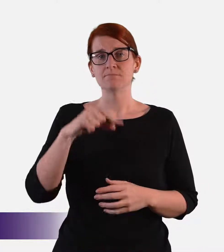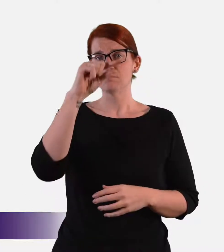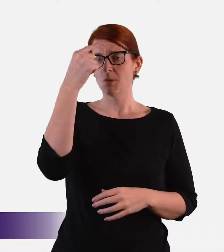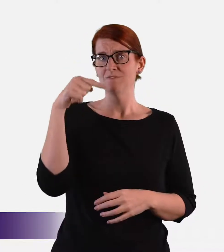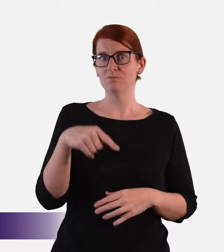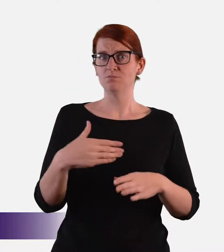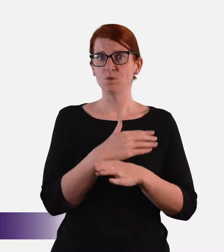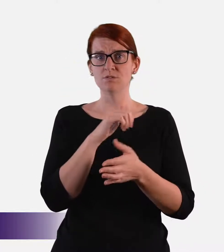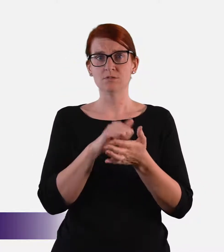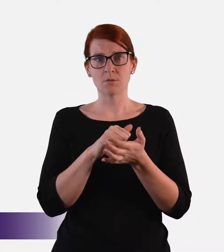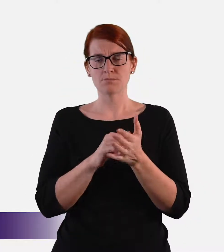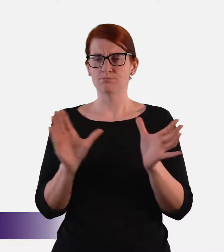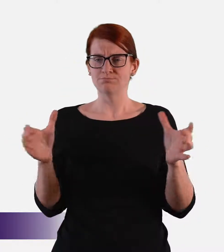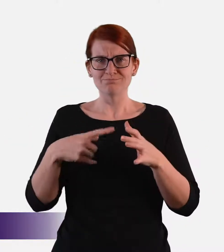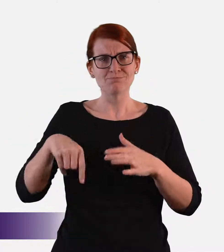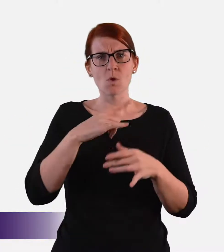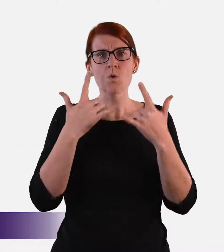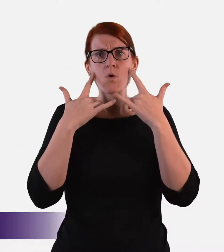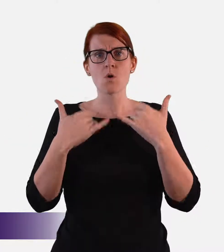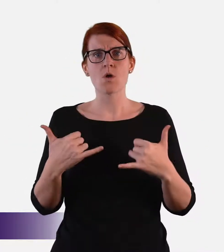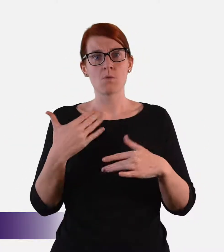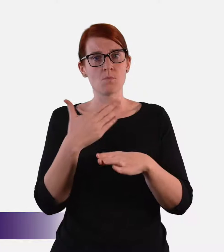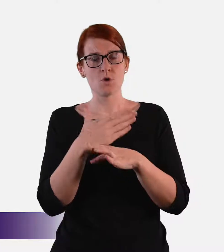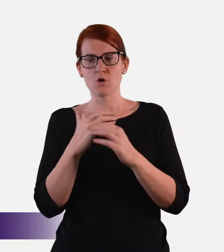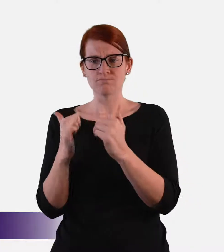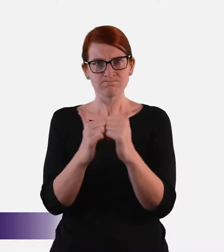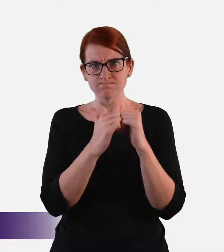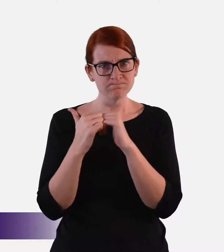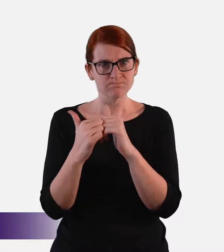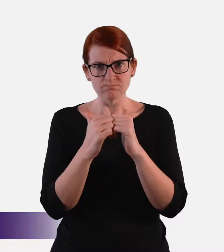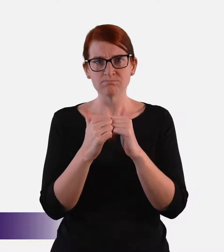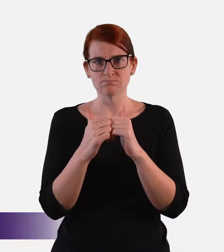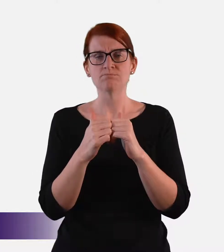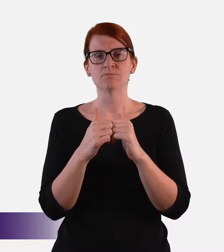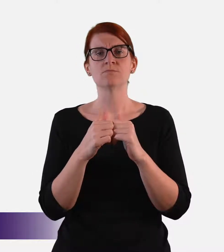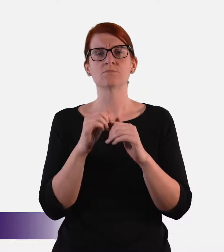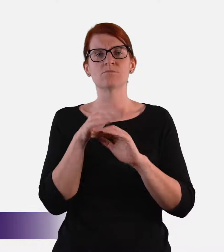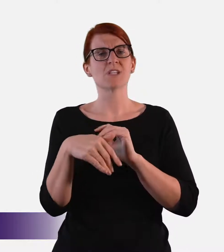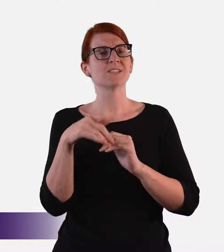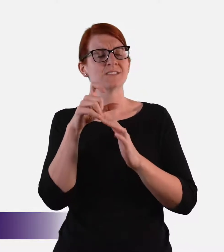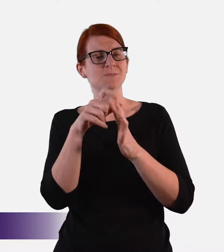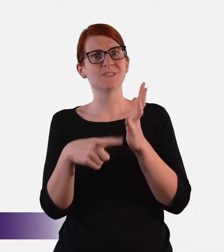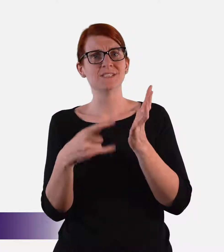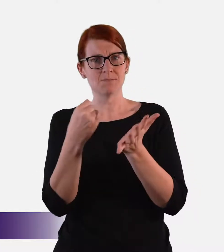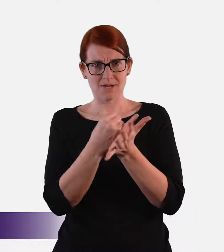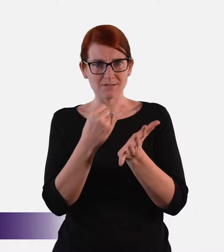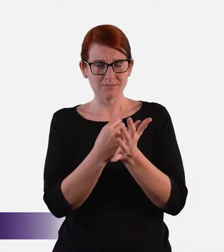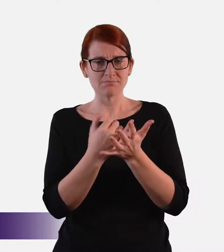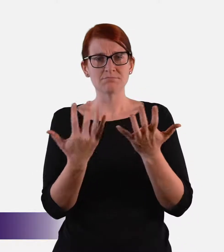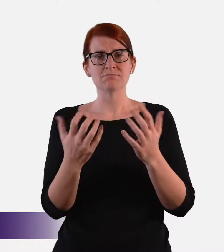The purpose of these workshops was to bring together those lawyers practising in disability matters -